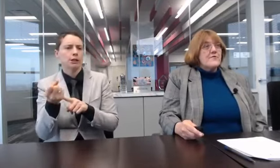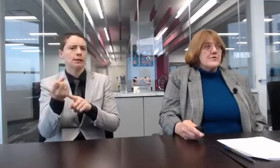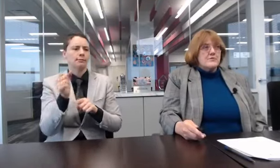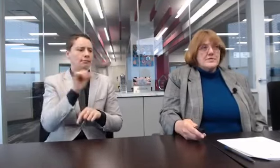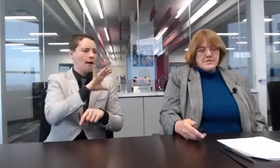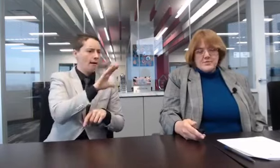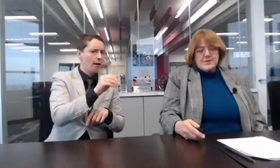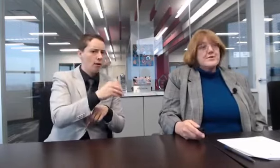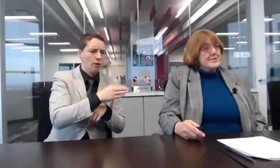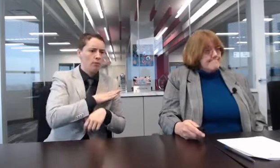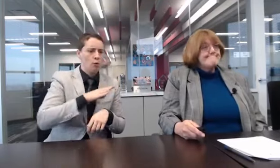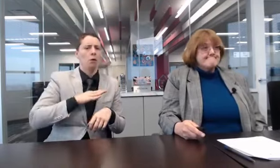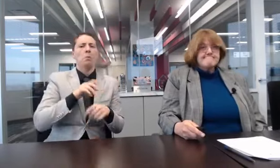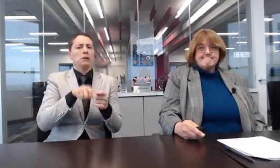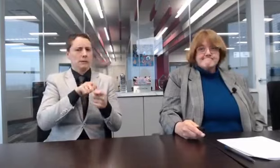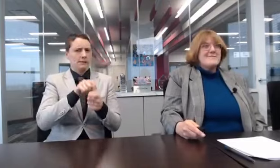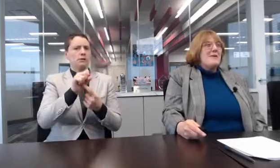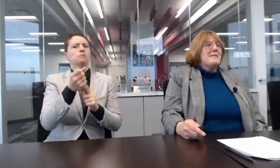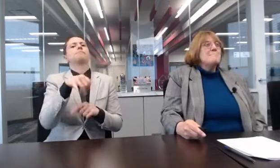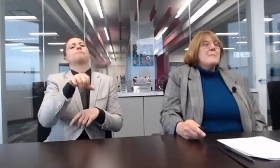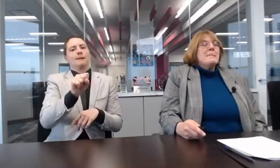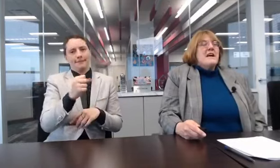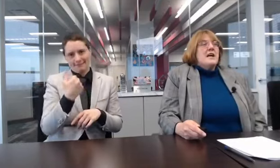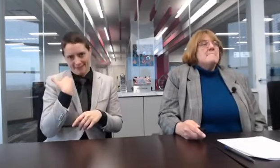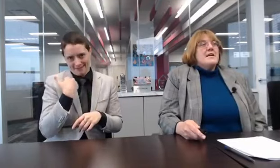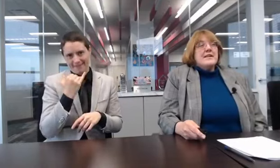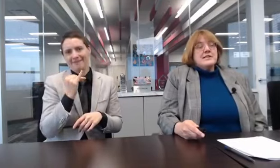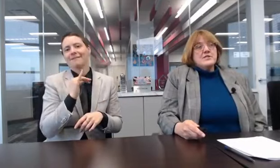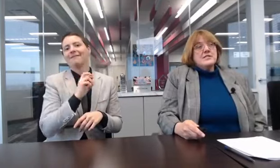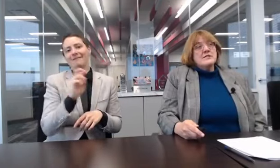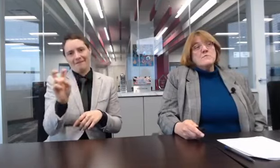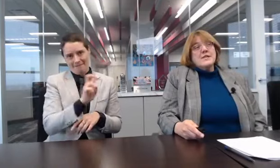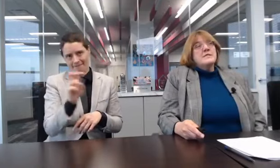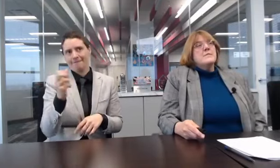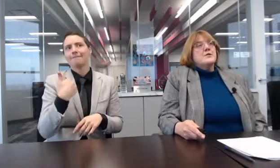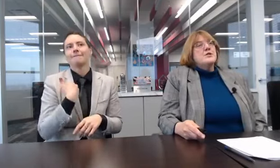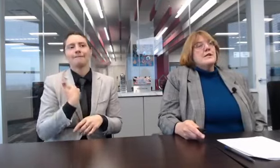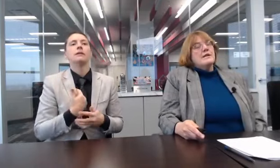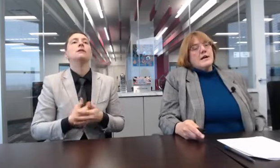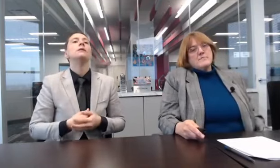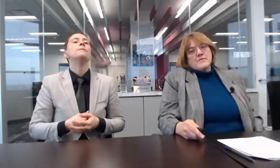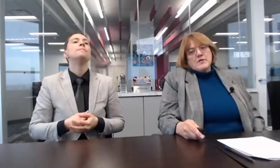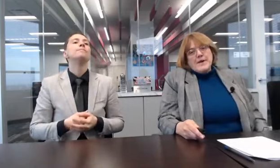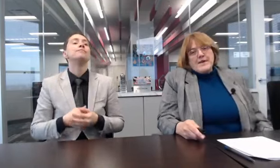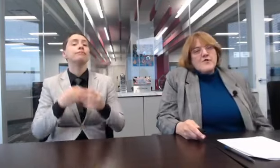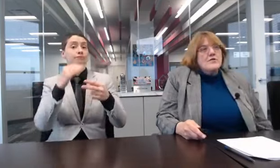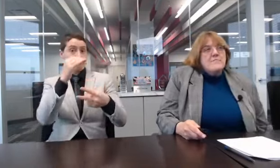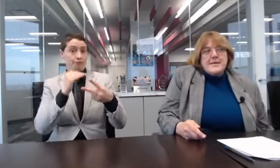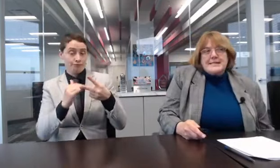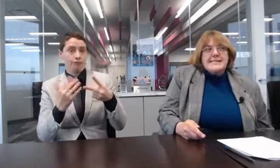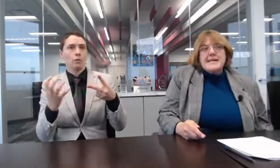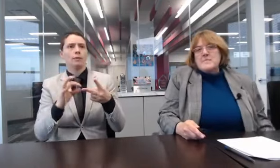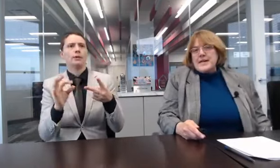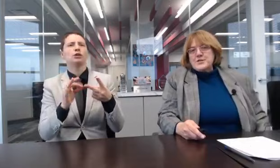for certain situations. [Allison] Thank you. Okay, and now I just also want to mention you may have heard of BCMH,